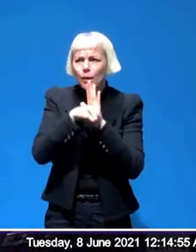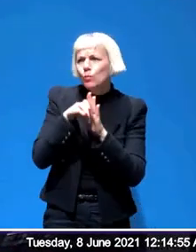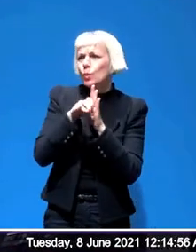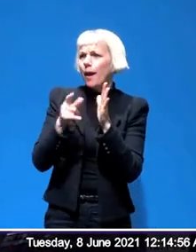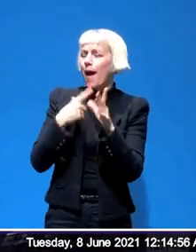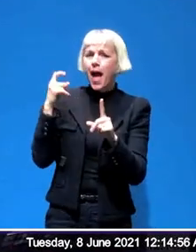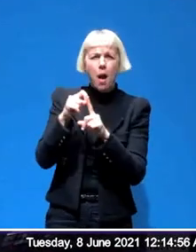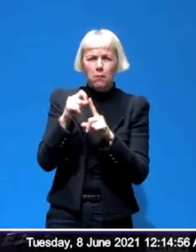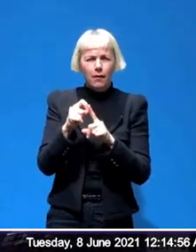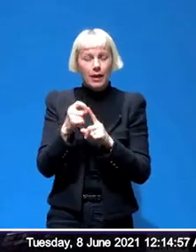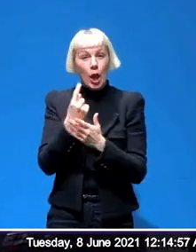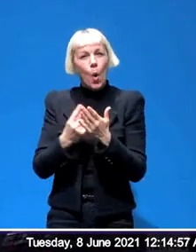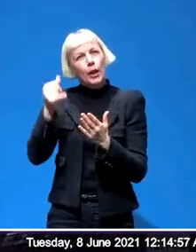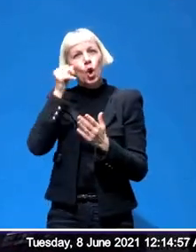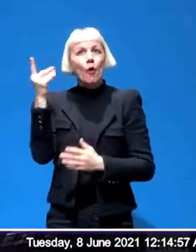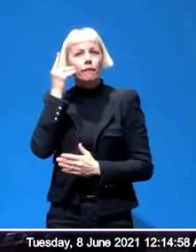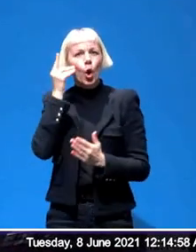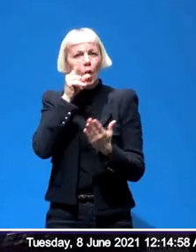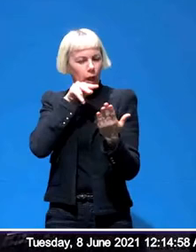he can watch Sale of the Century and Scooby-Doo on.